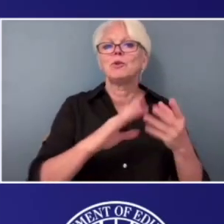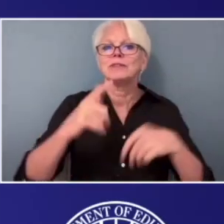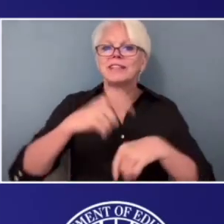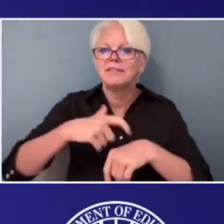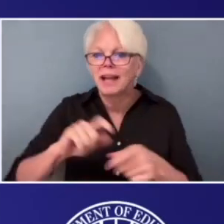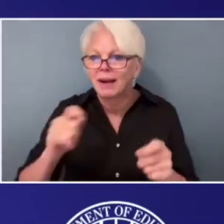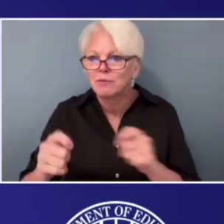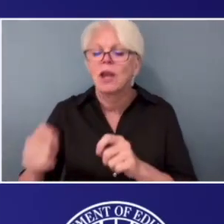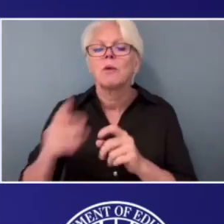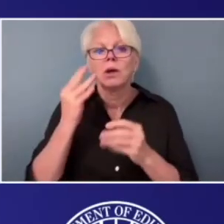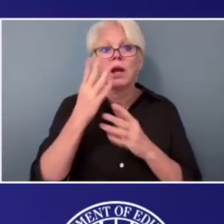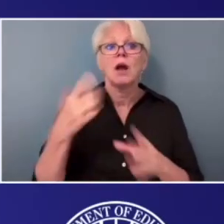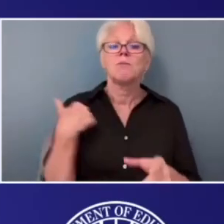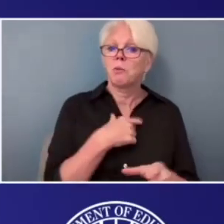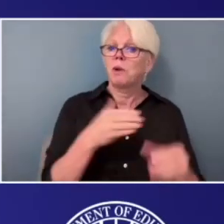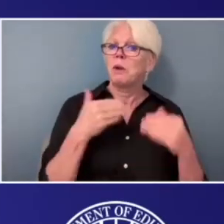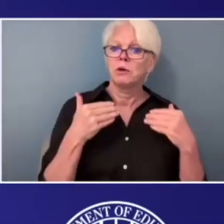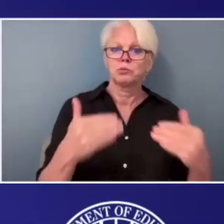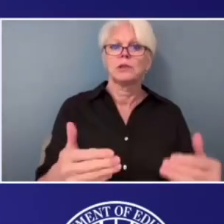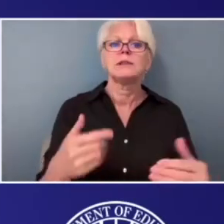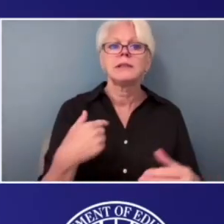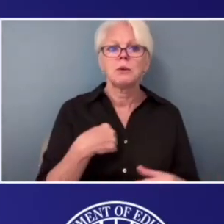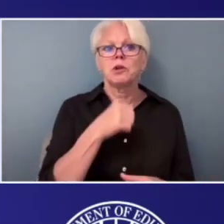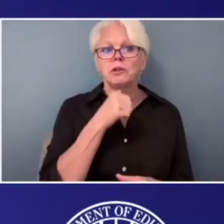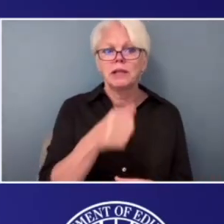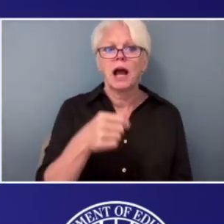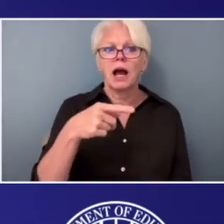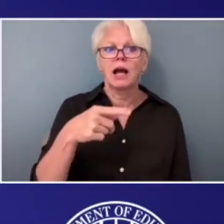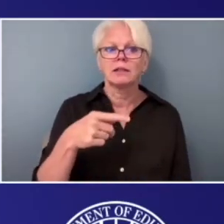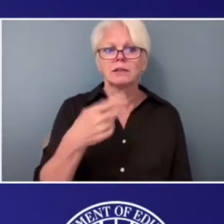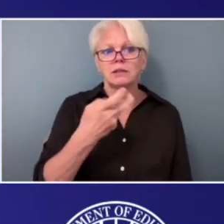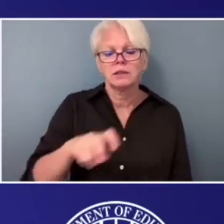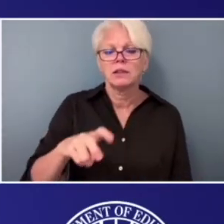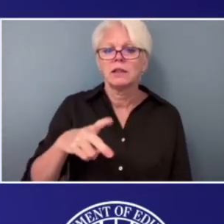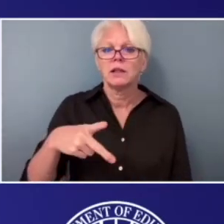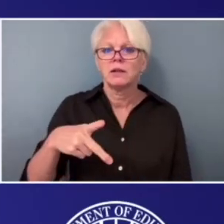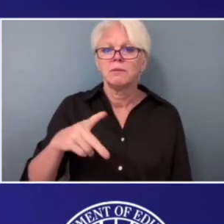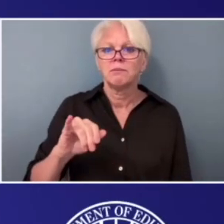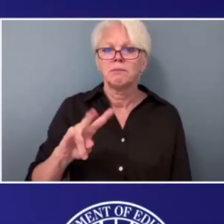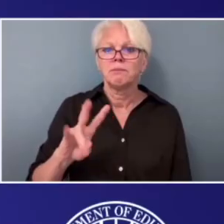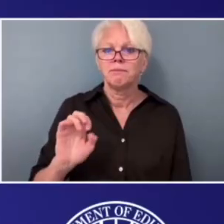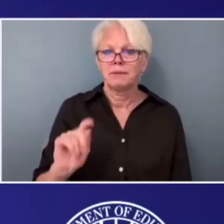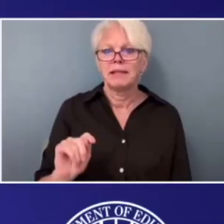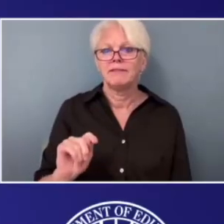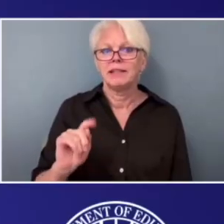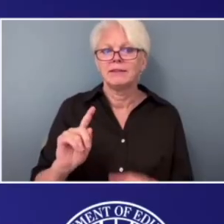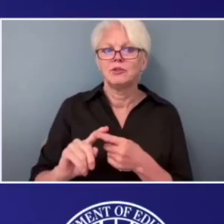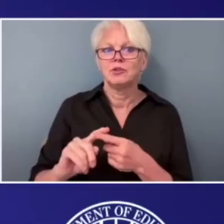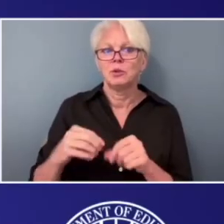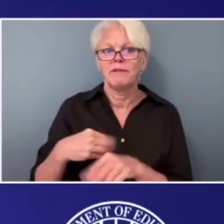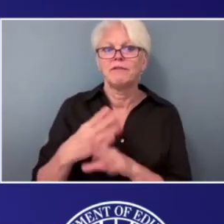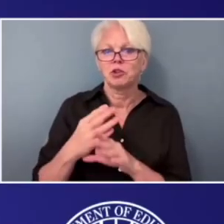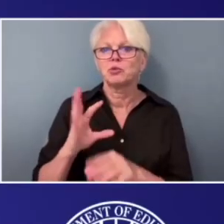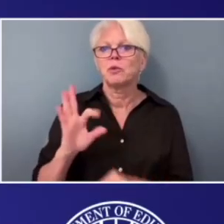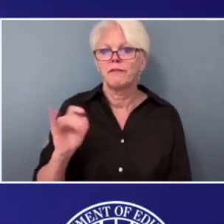We will not be pivoting to a virtual format in two weeks.